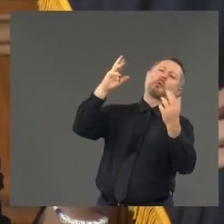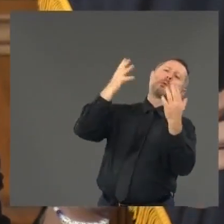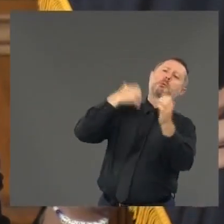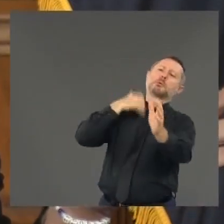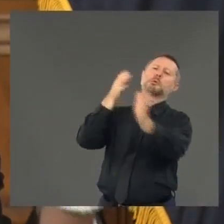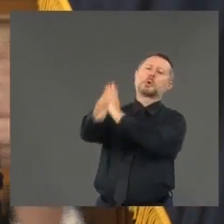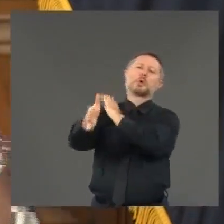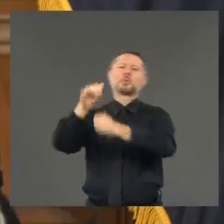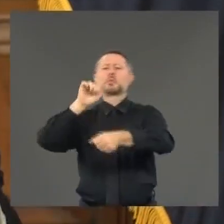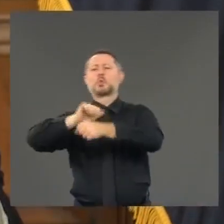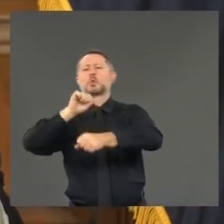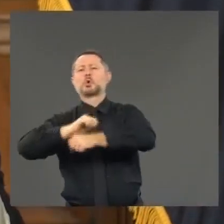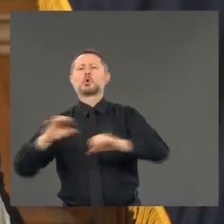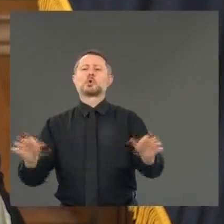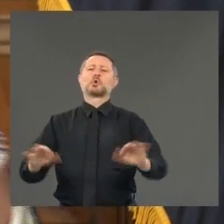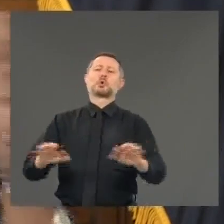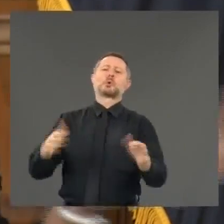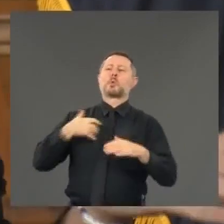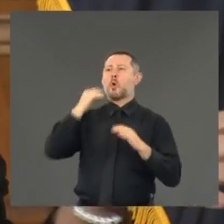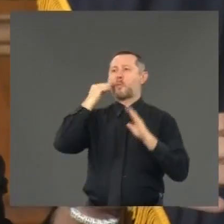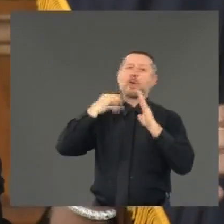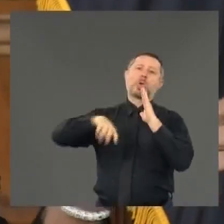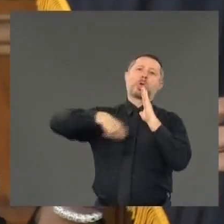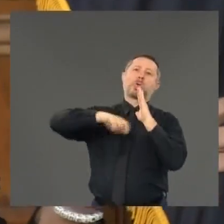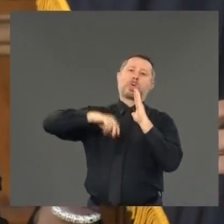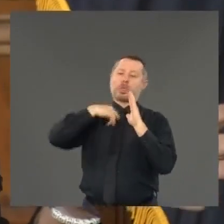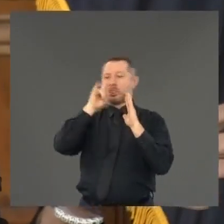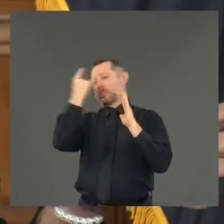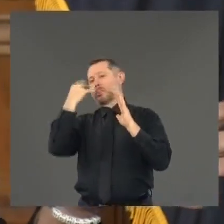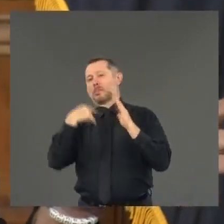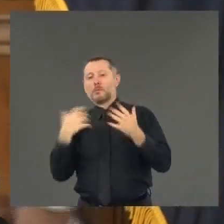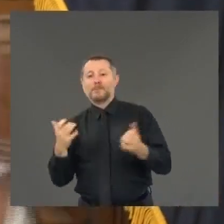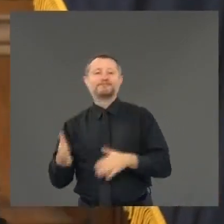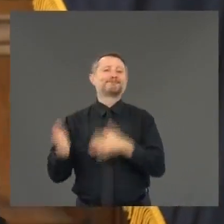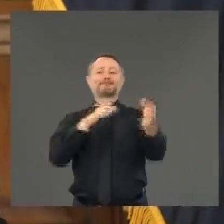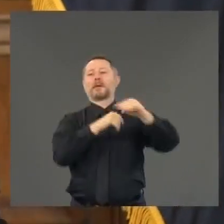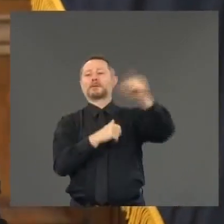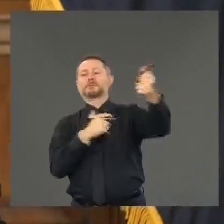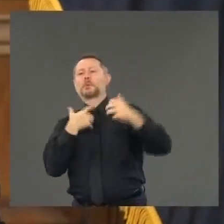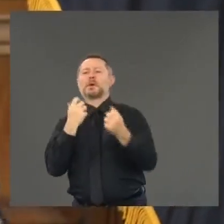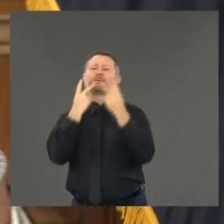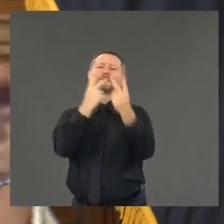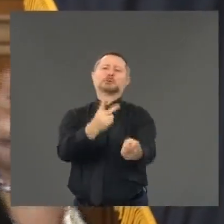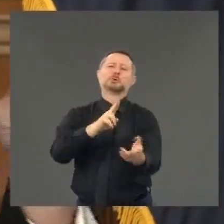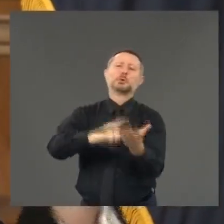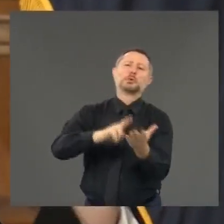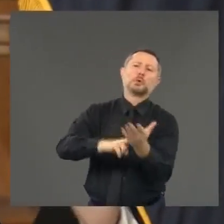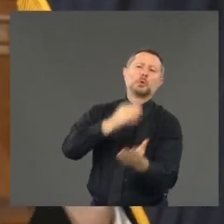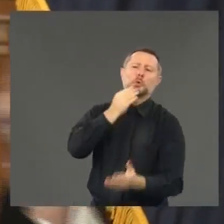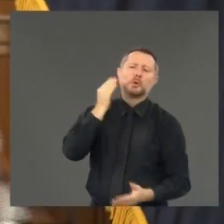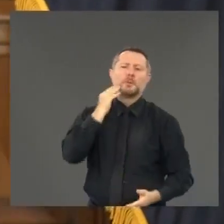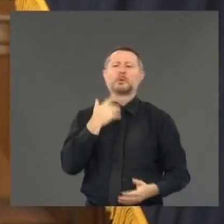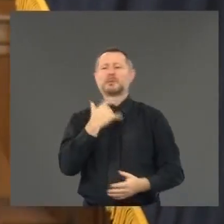WE'VE BEEN DYING TO CELEBRATE HIGH SCHOOL GRADUATION. WE WANT TO GO OUT AND WORK BECAUSE WE'VE BEEN HOME TOO LONG.